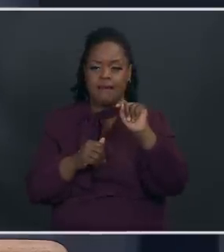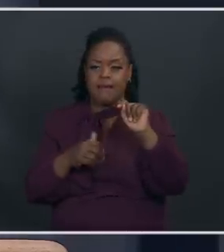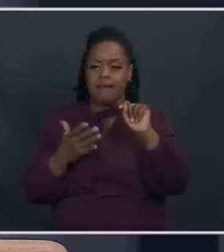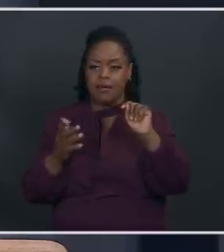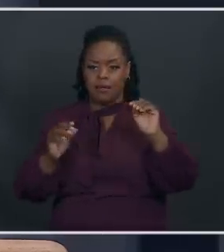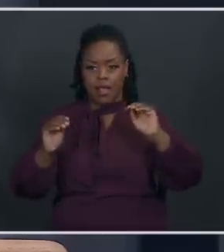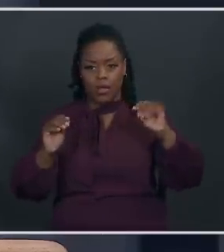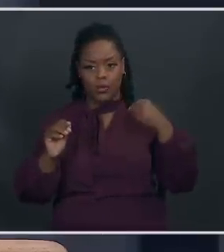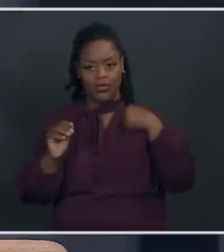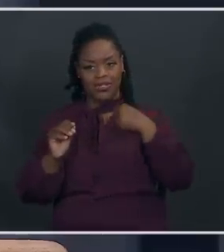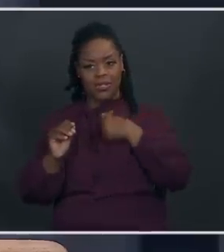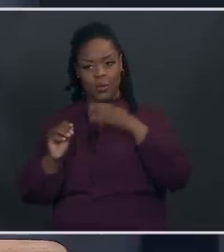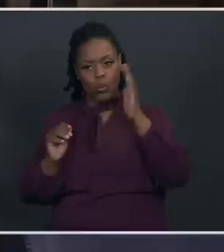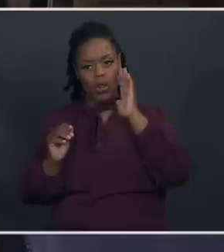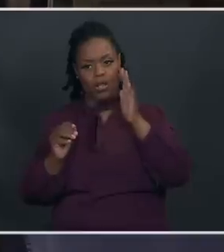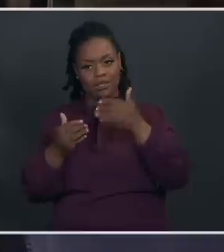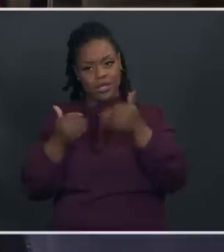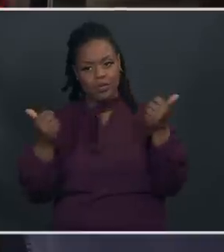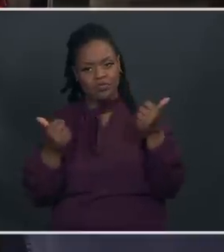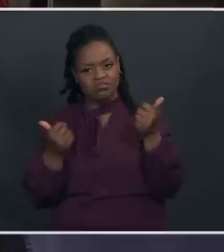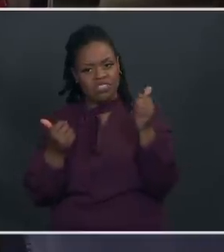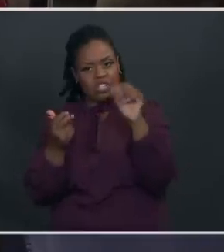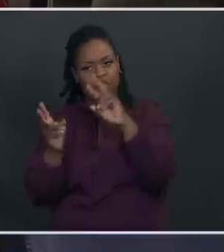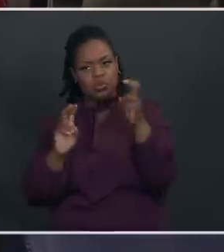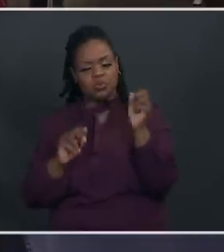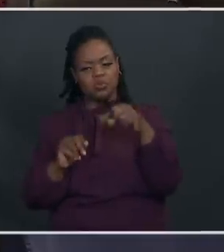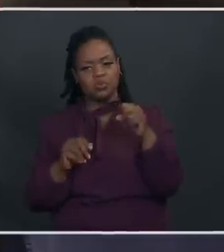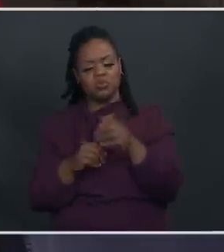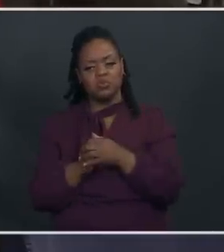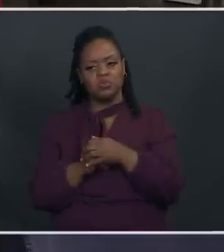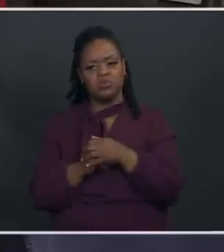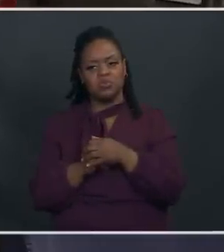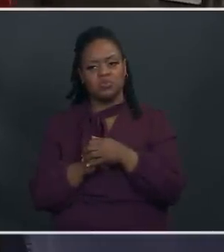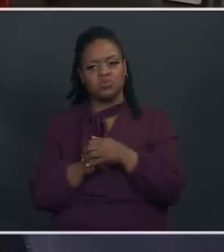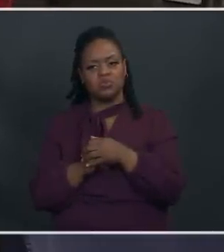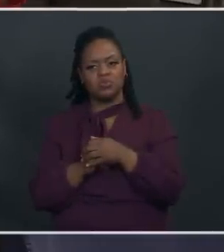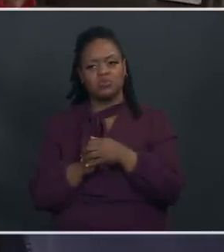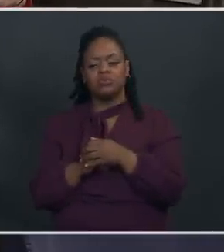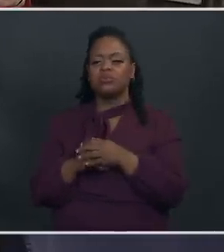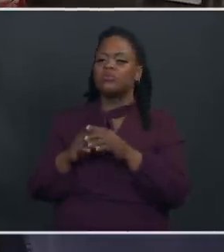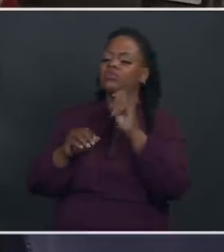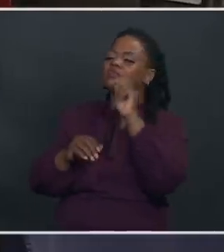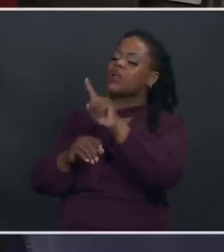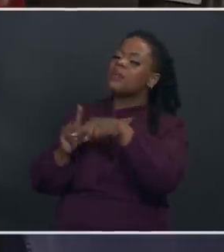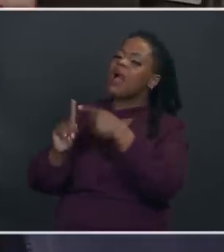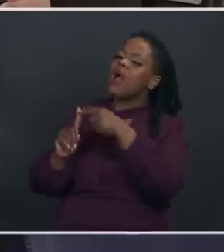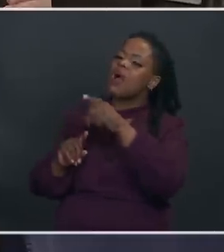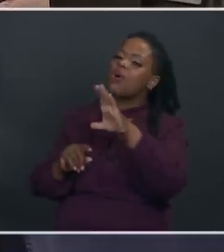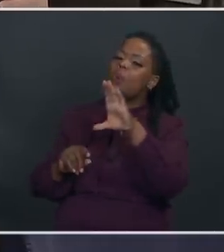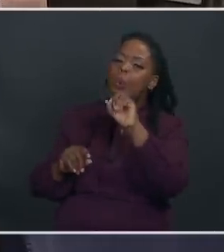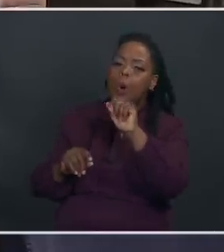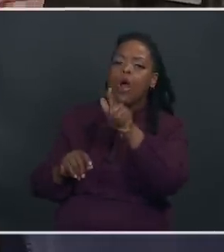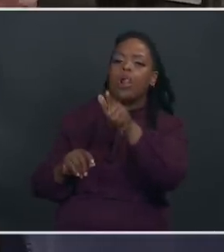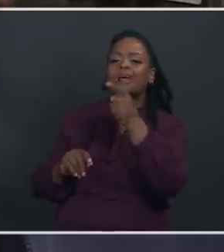question for either of you on coal. Your executive order talks about oil and gas on federal lands,